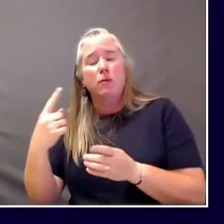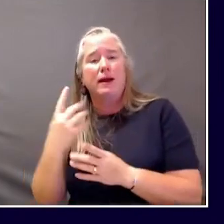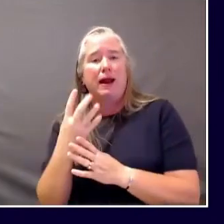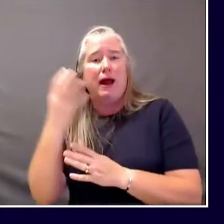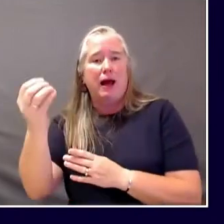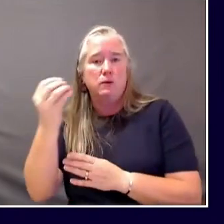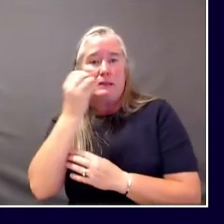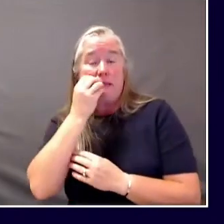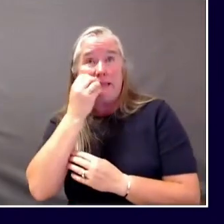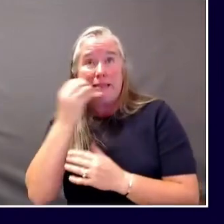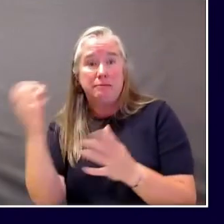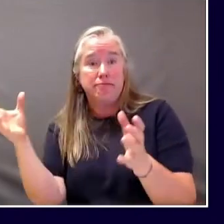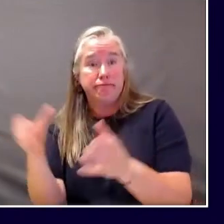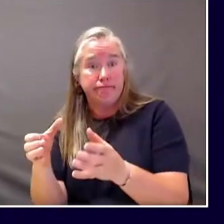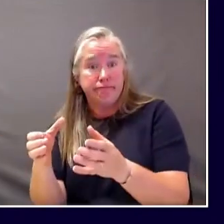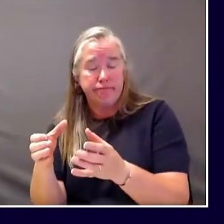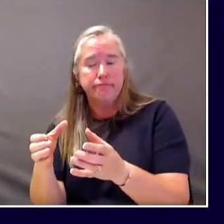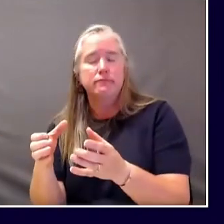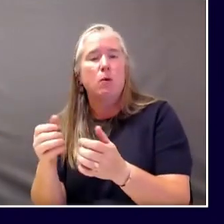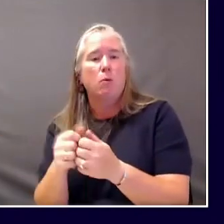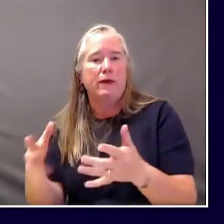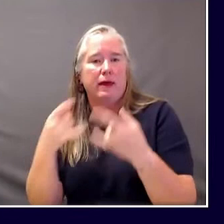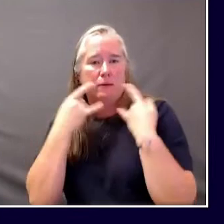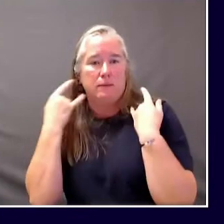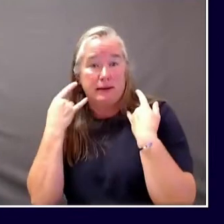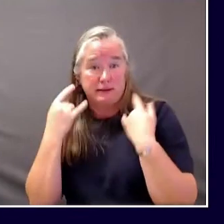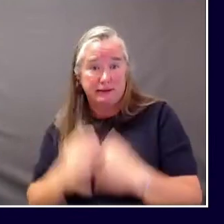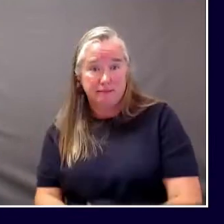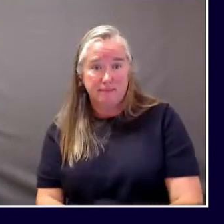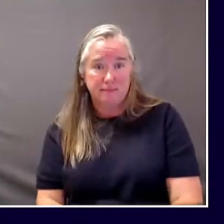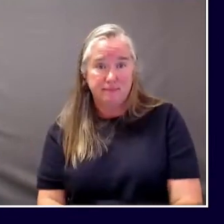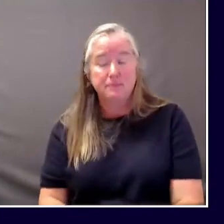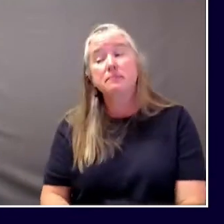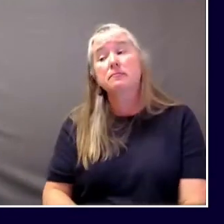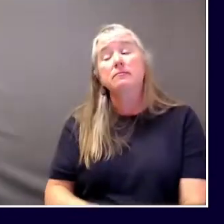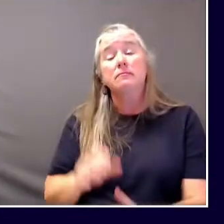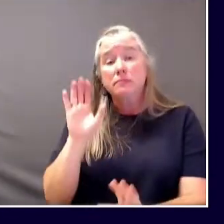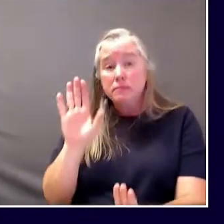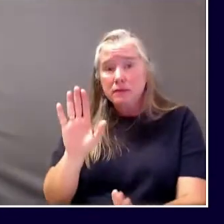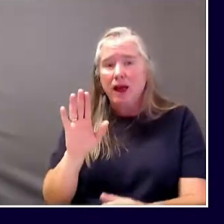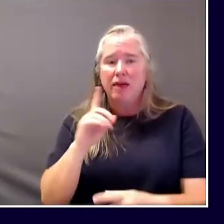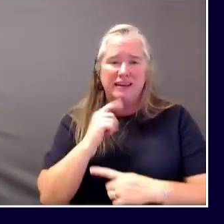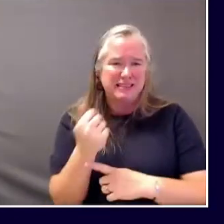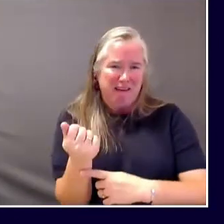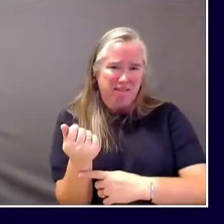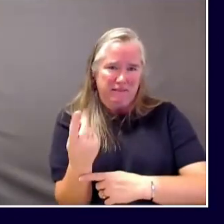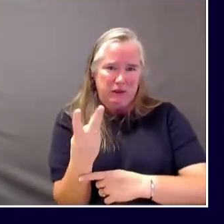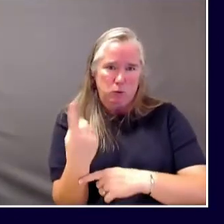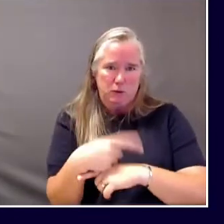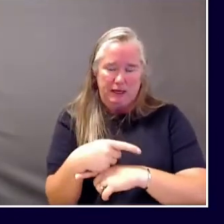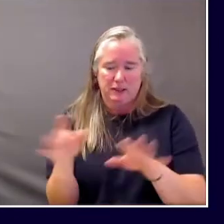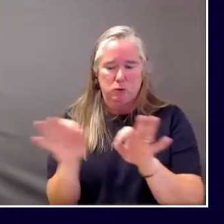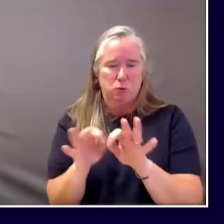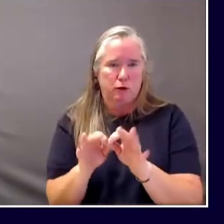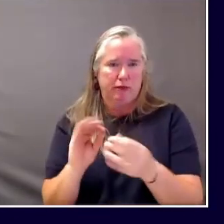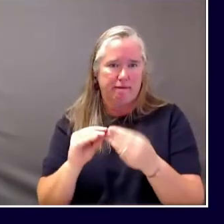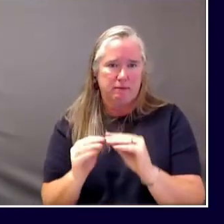this is down just based on a couple days of data so clearly